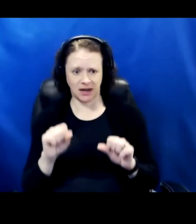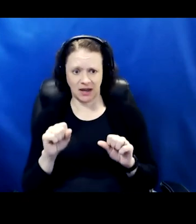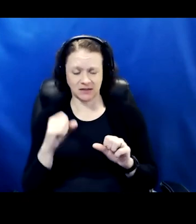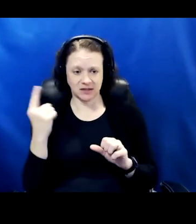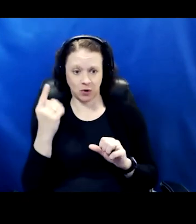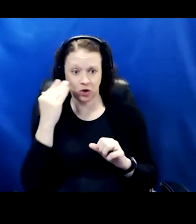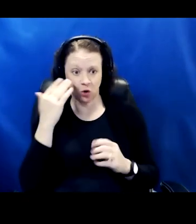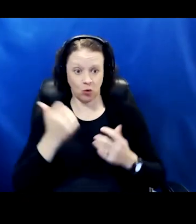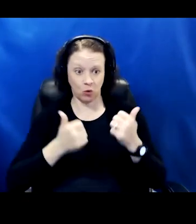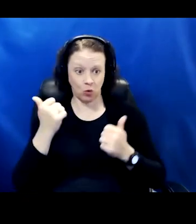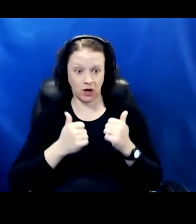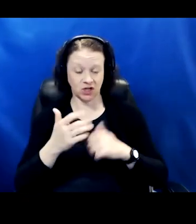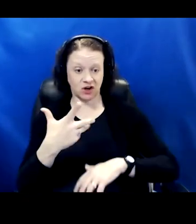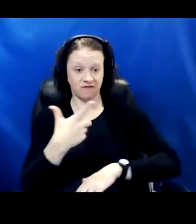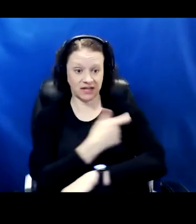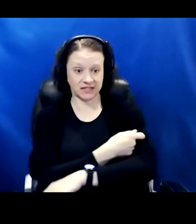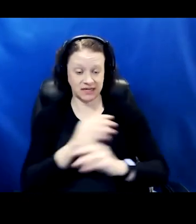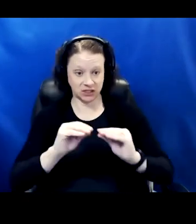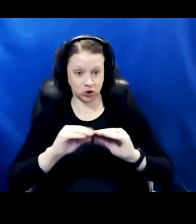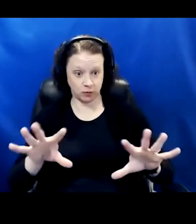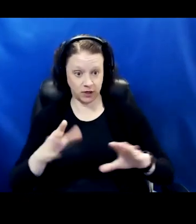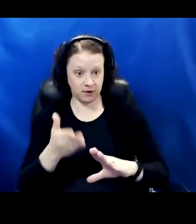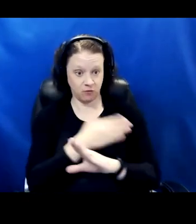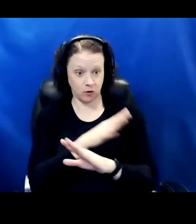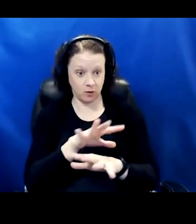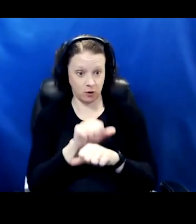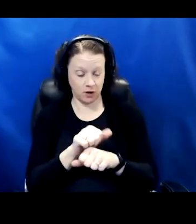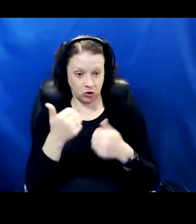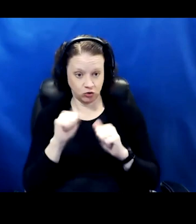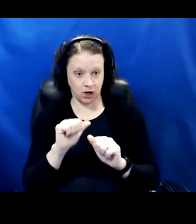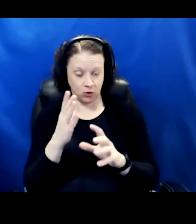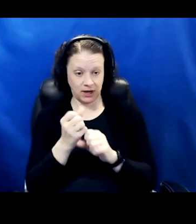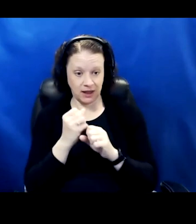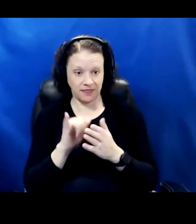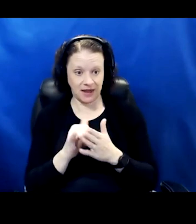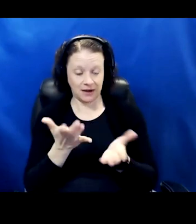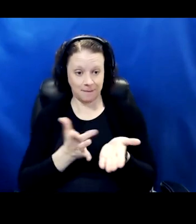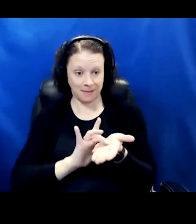to appointment in order to try to get that medically preferred vaccine?